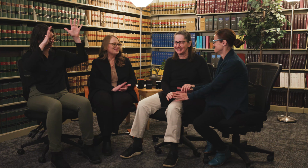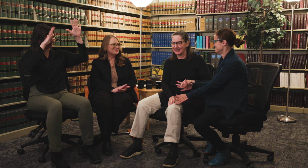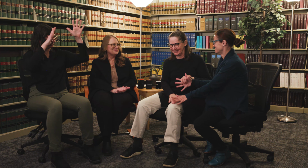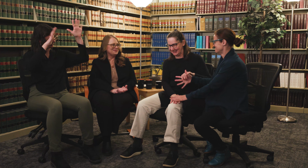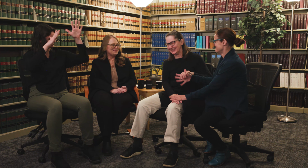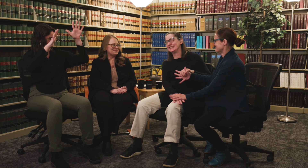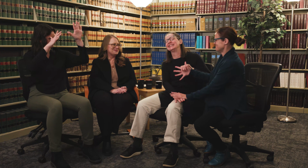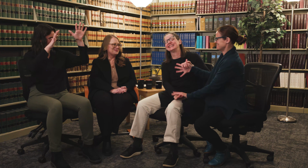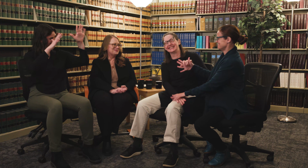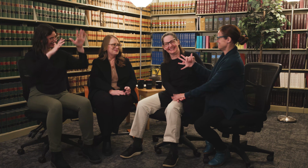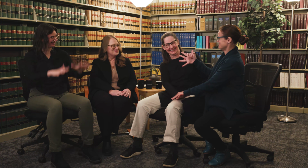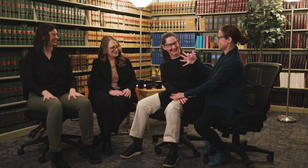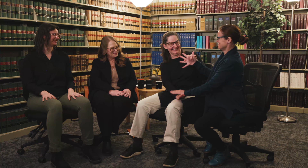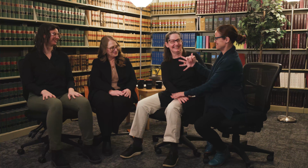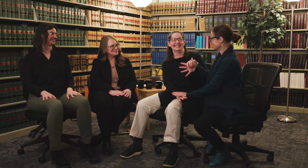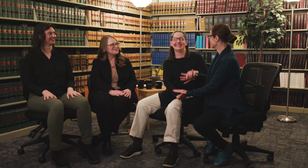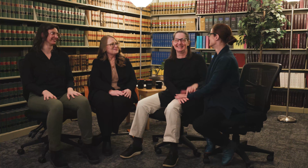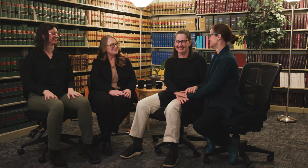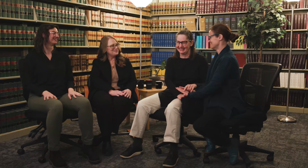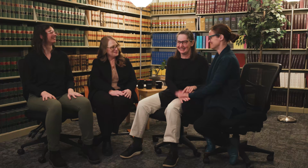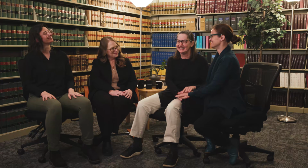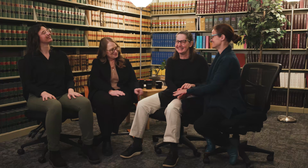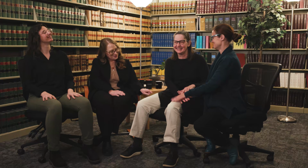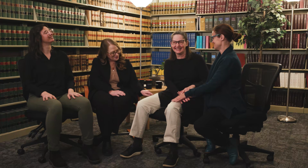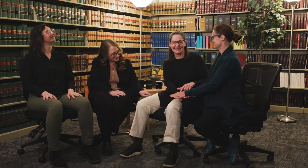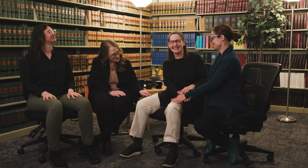[Everyone]: Yay!! [Michaela does PT stomps; Kristi draws a smile on Debra’s leg]